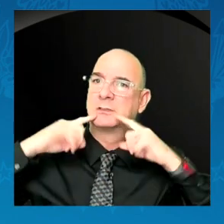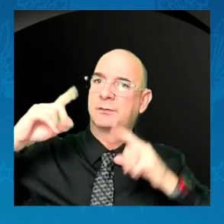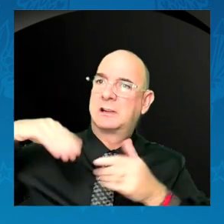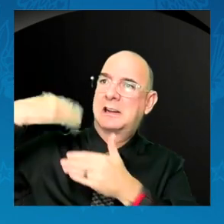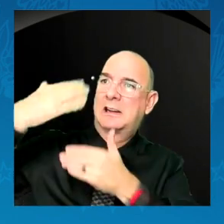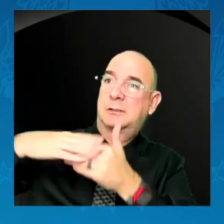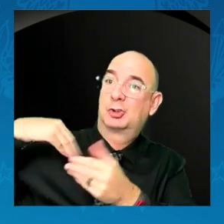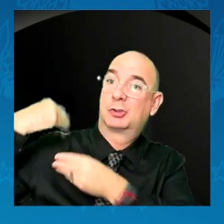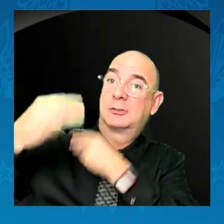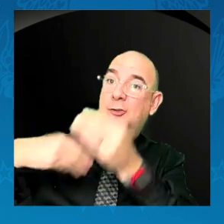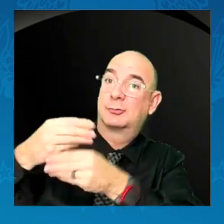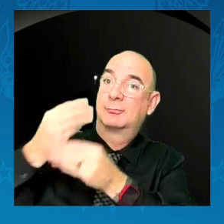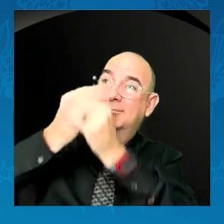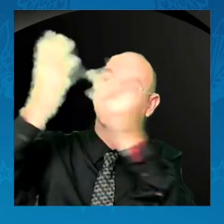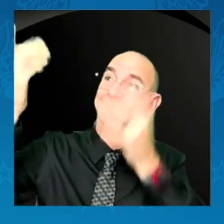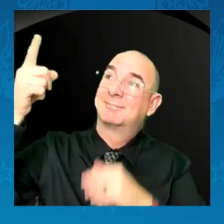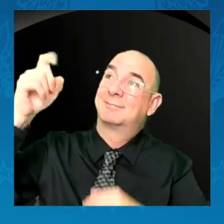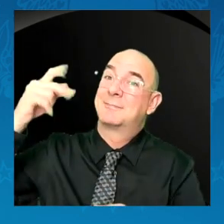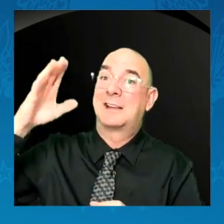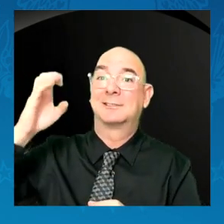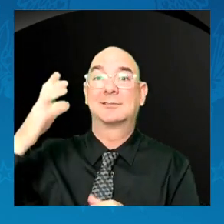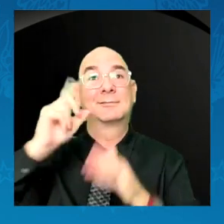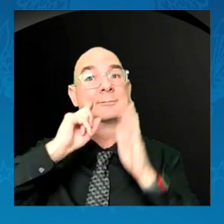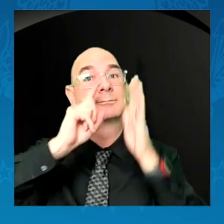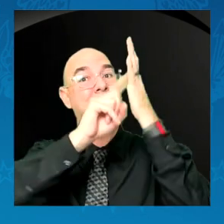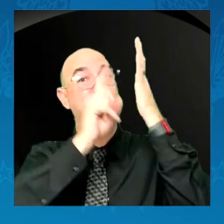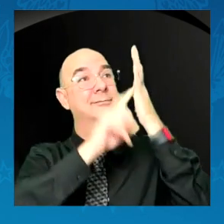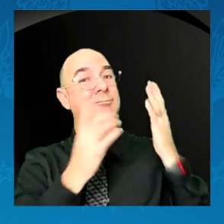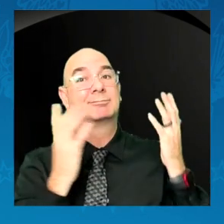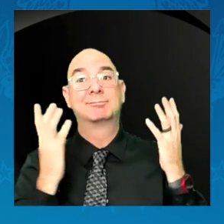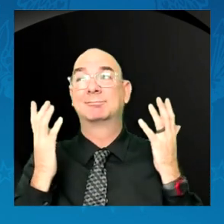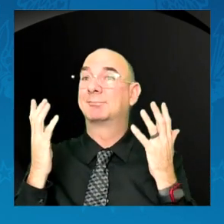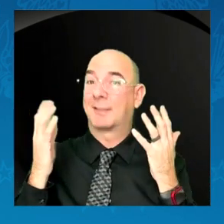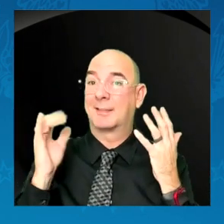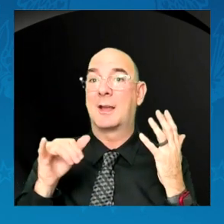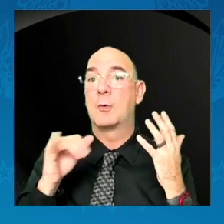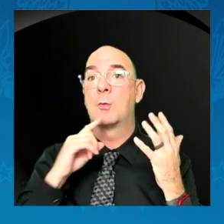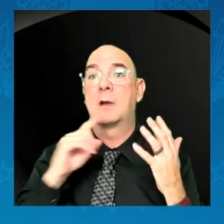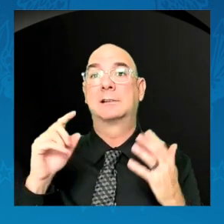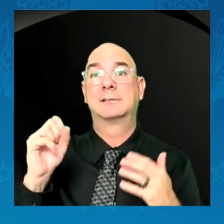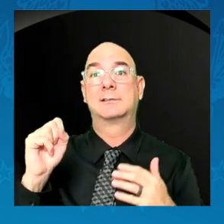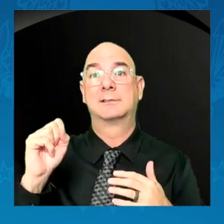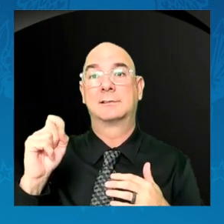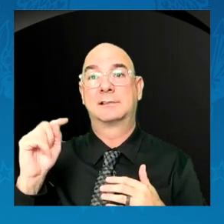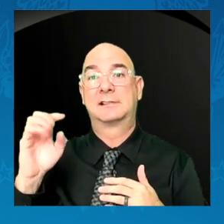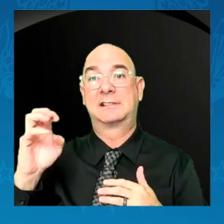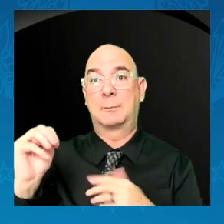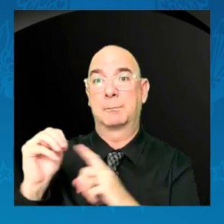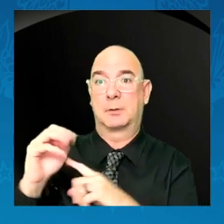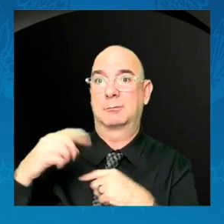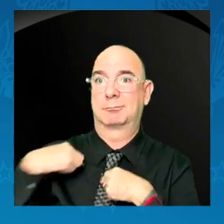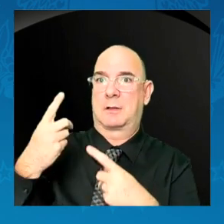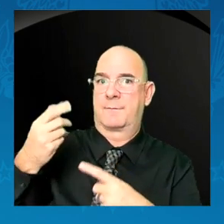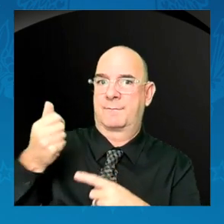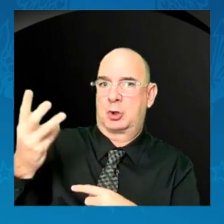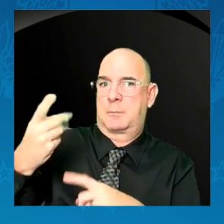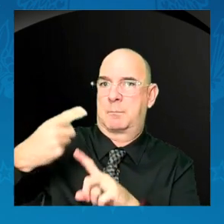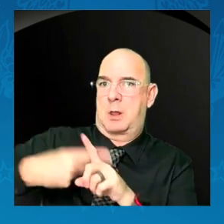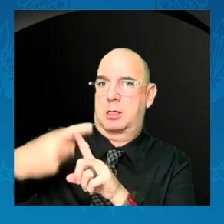As we heard at OSTP many times over the last few months that we engaged in are this time is now roundtable series